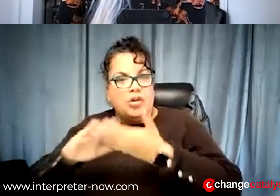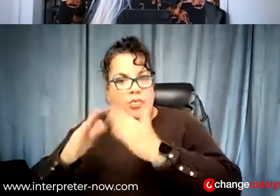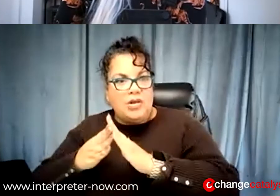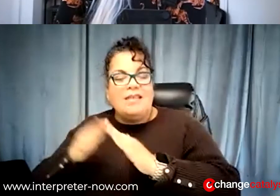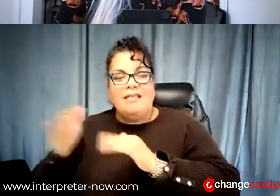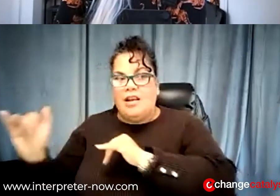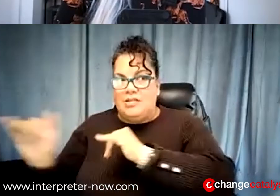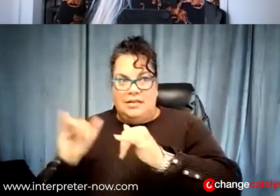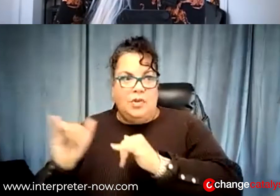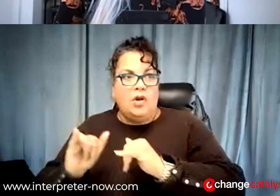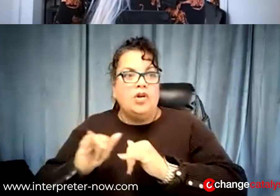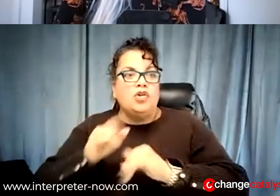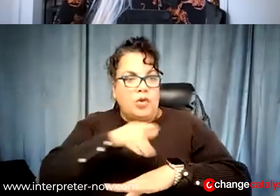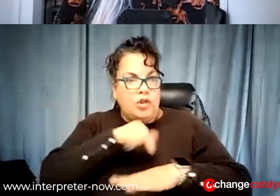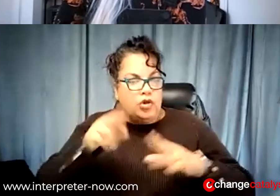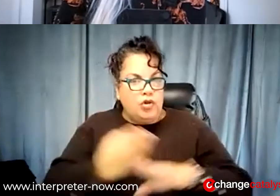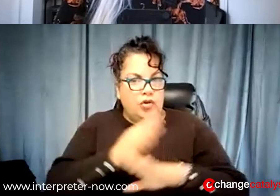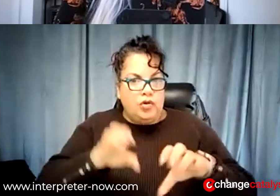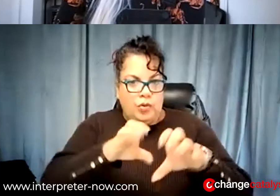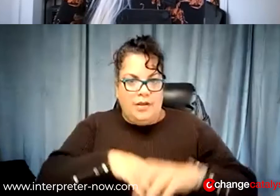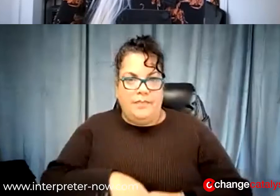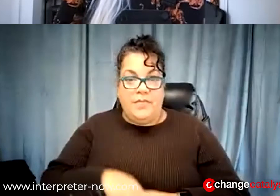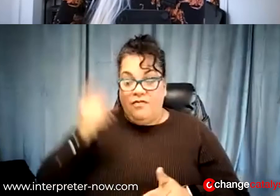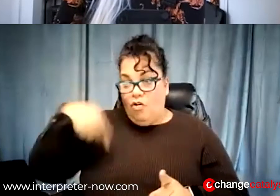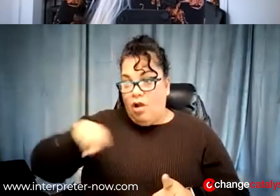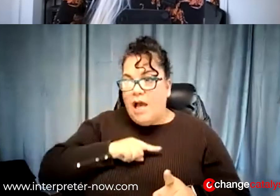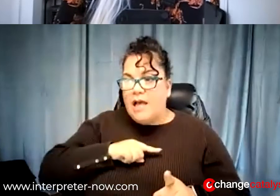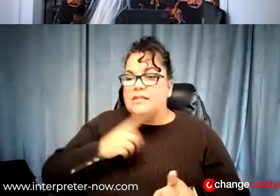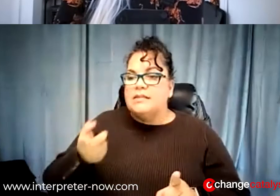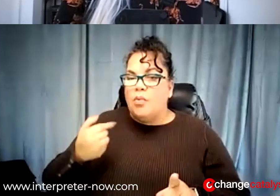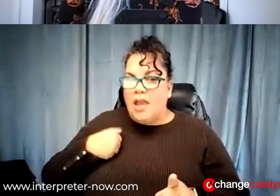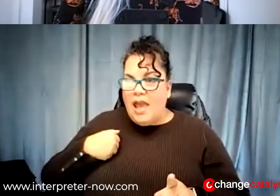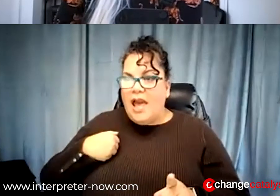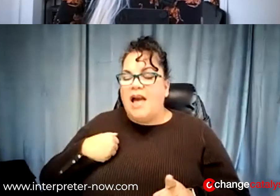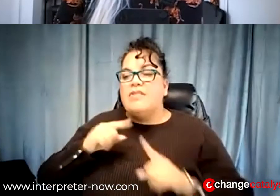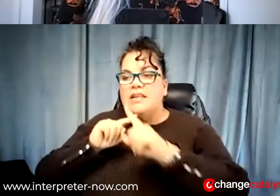In our case, we have some really powerful founder communities that we were part of.